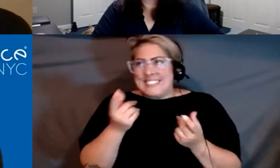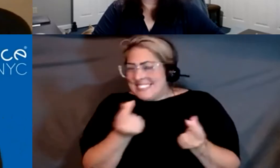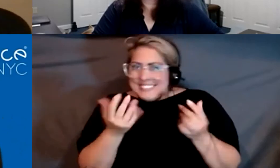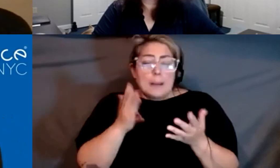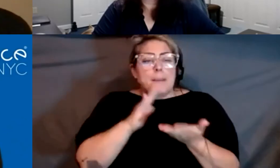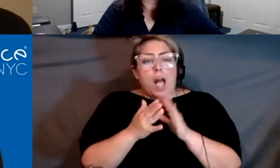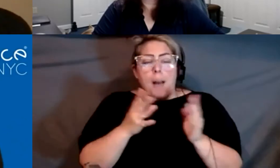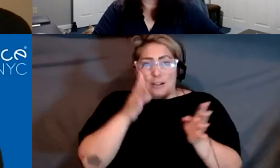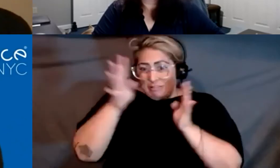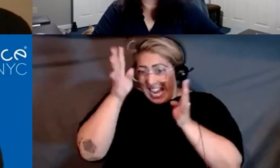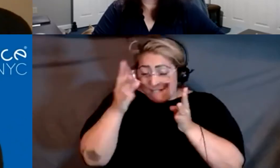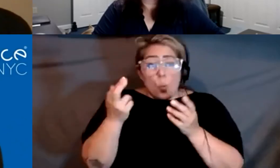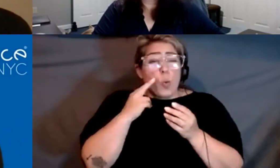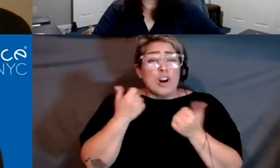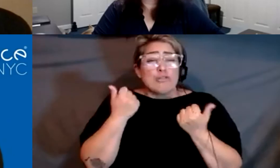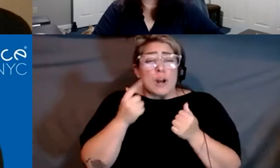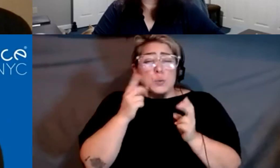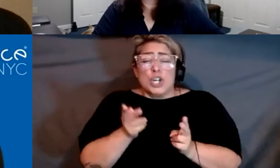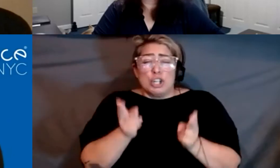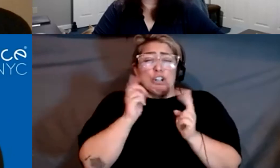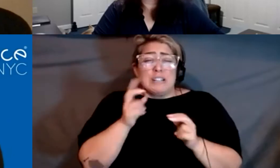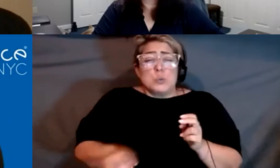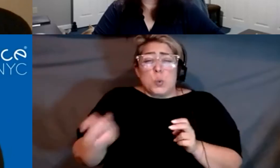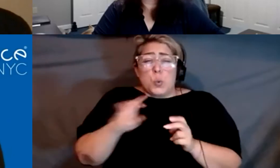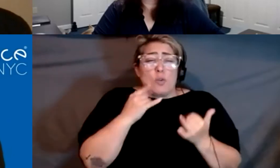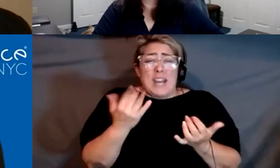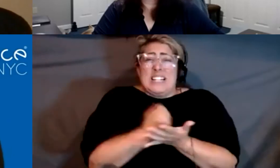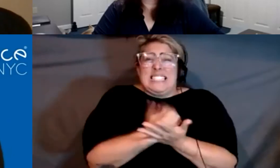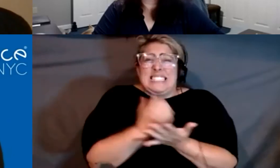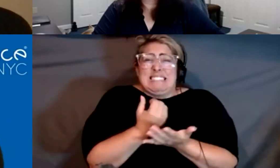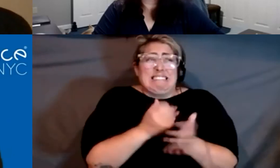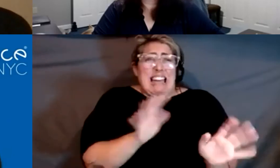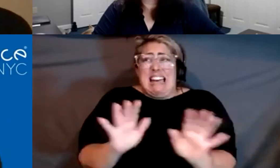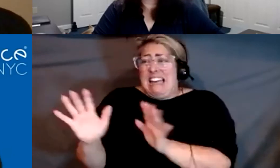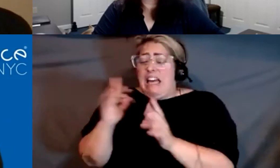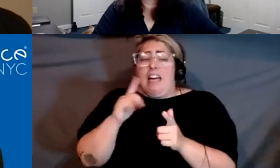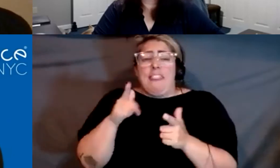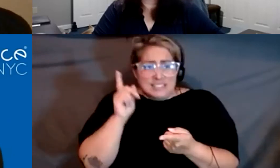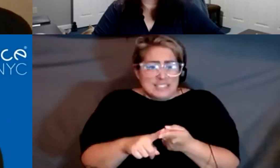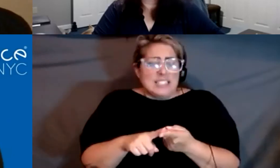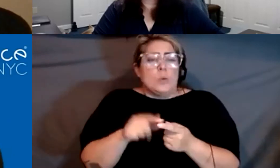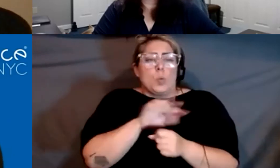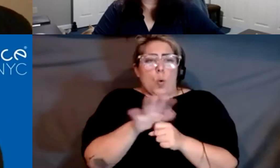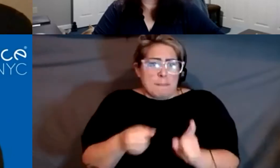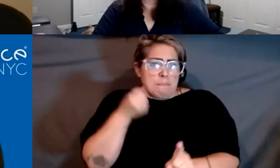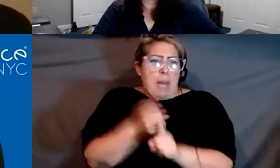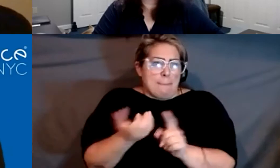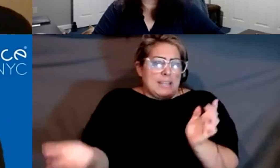speed cramming it in for the next little while until we get slammed by the next big wave which is coming.